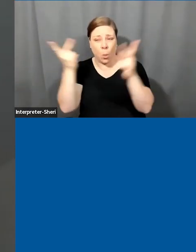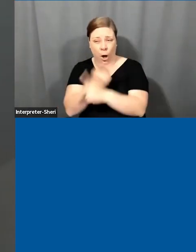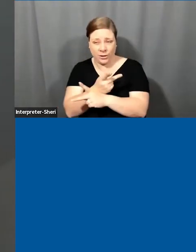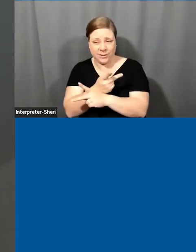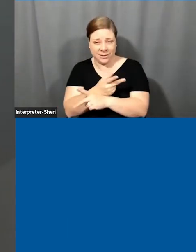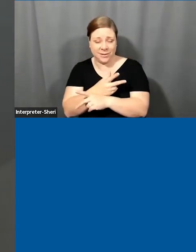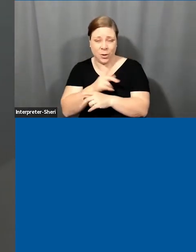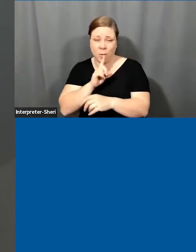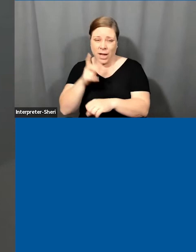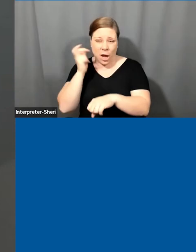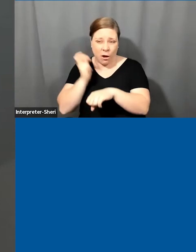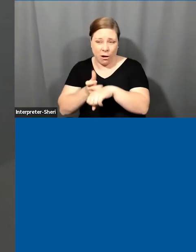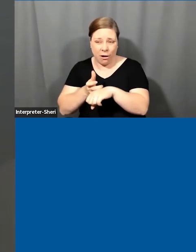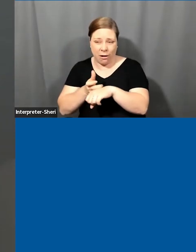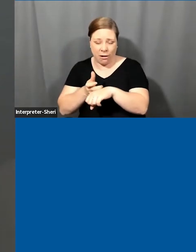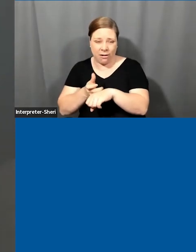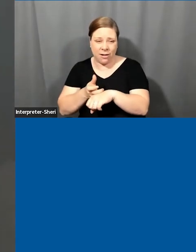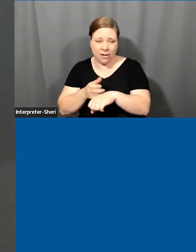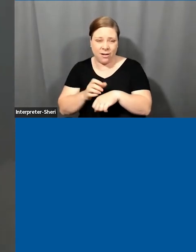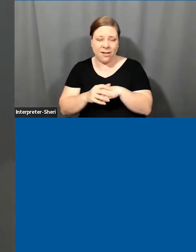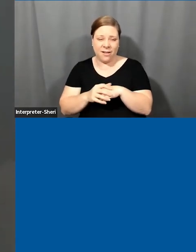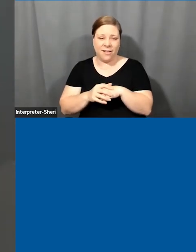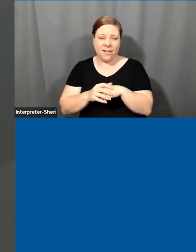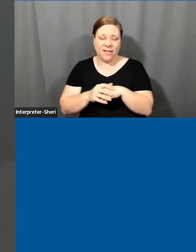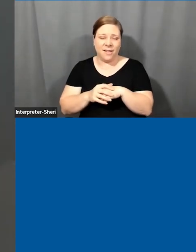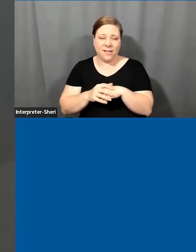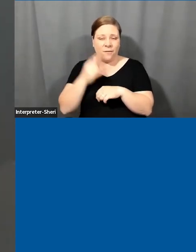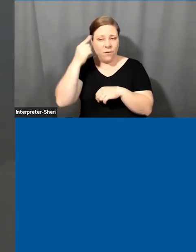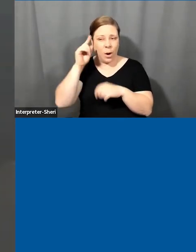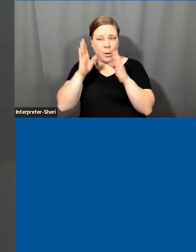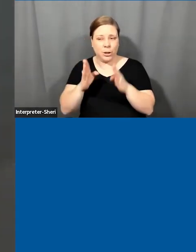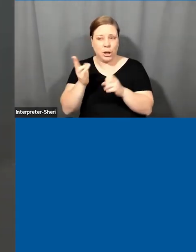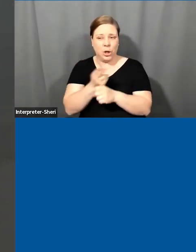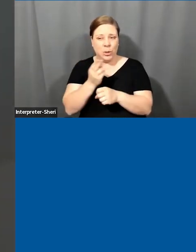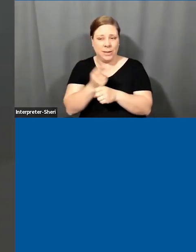that was not using a screen reader, because now they're having to tab through